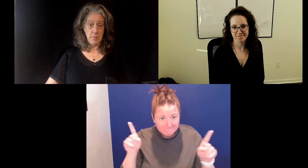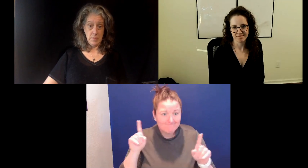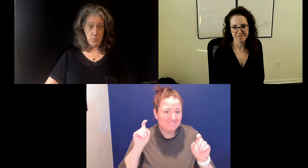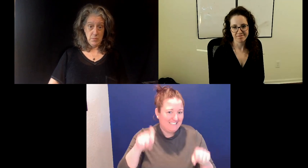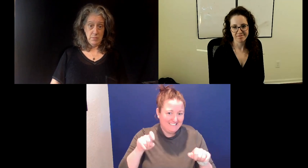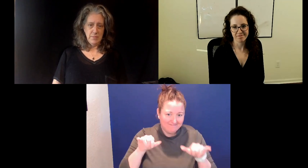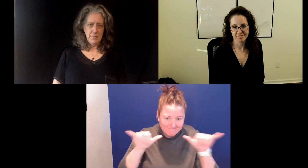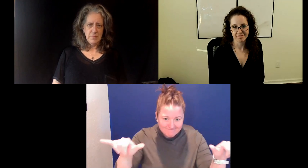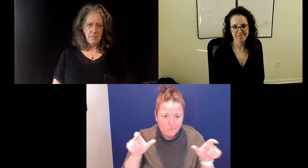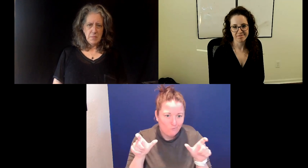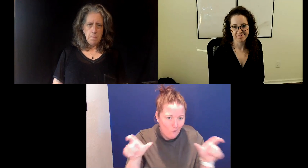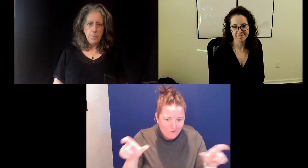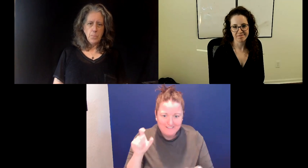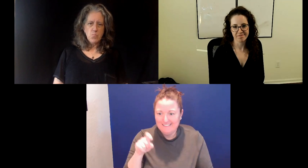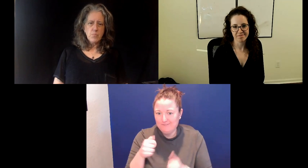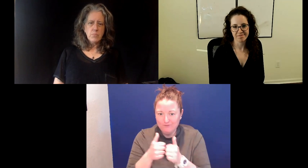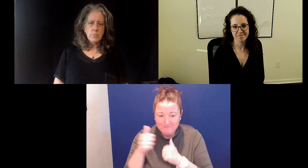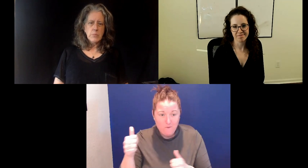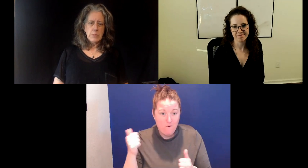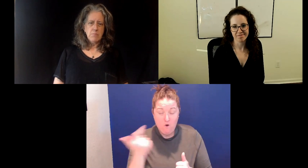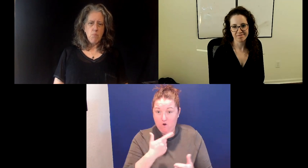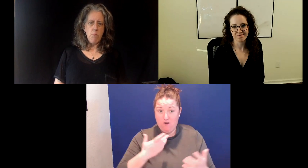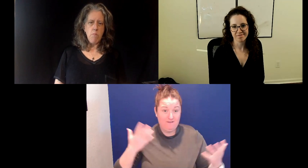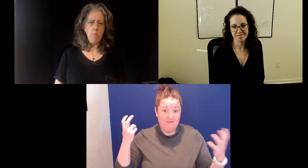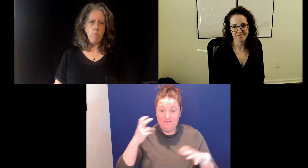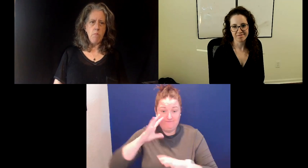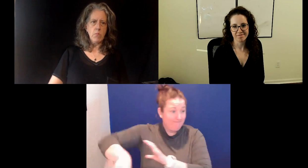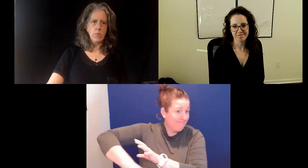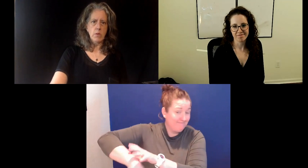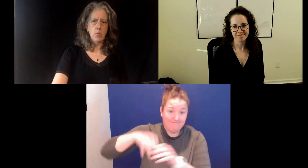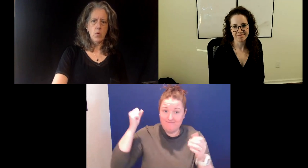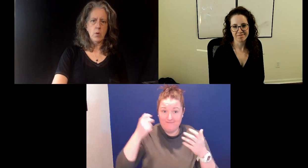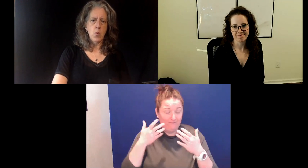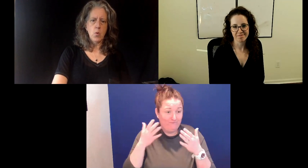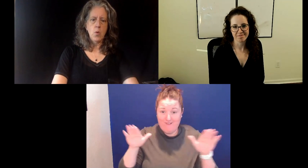in that group of people as well trust me we we all had to learn on the go and just